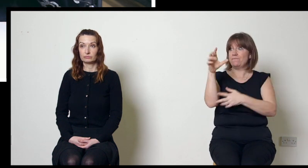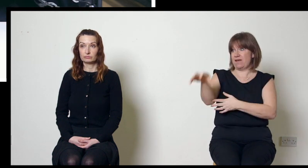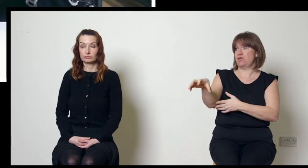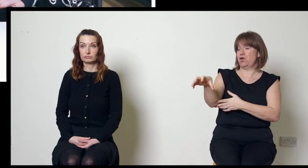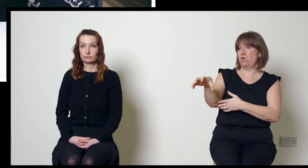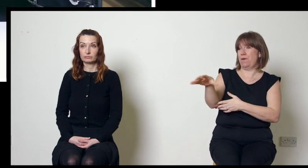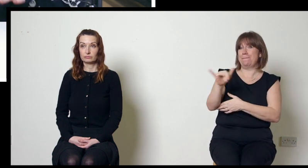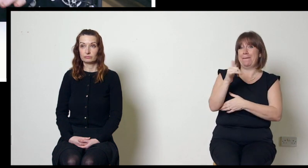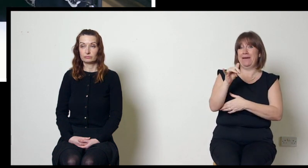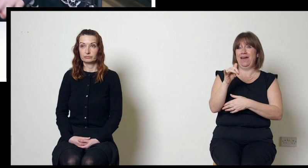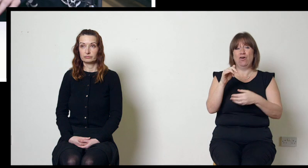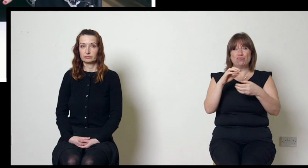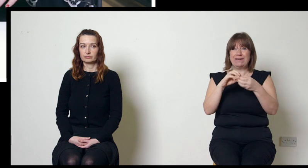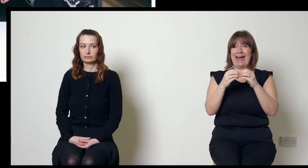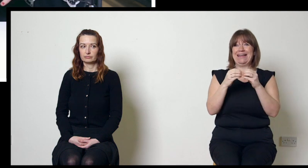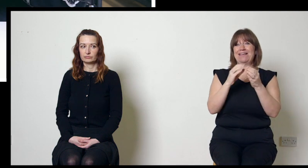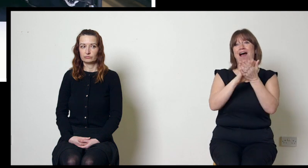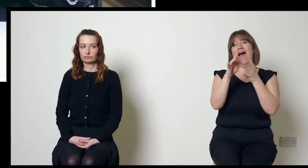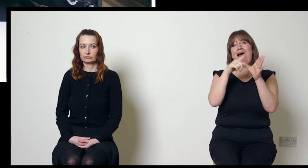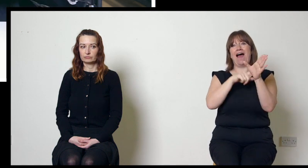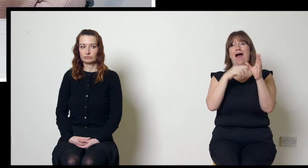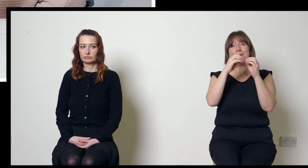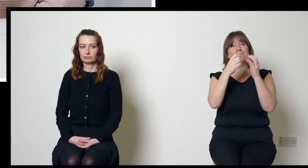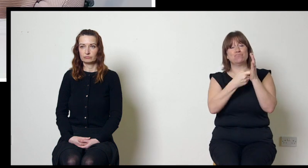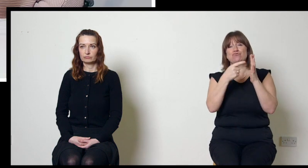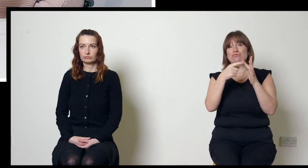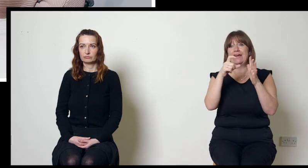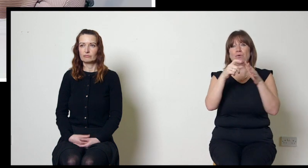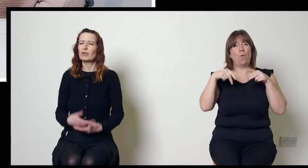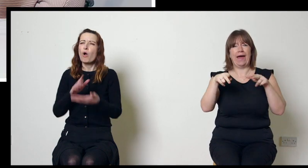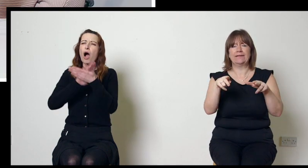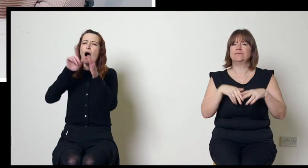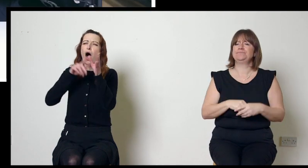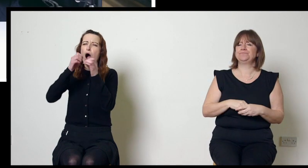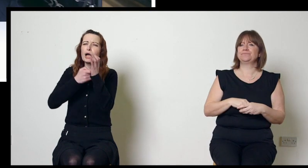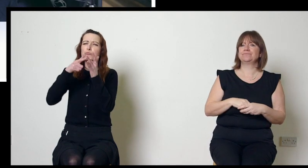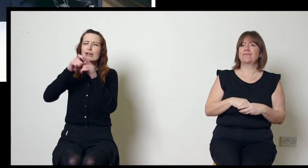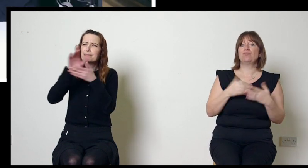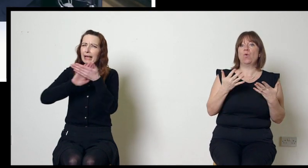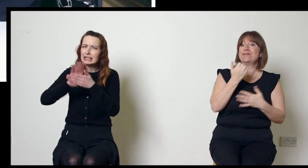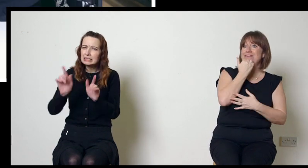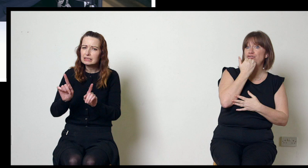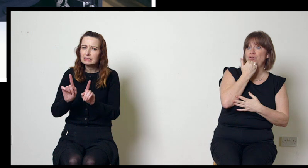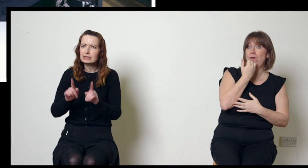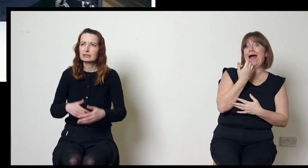creating hybrid ways for people to get involved. So what would be a hybrid way? So, digitally as well as in-person.